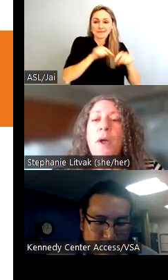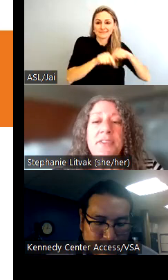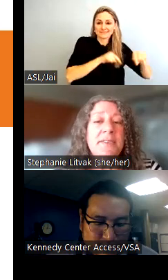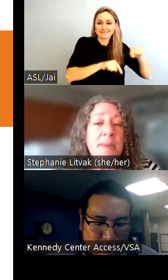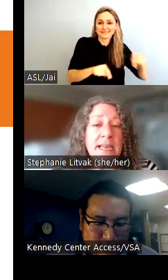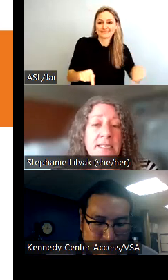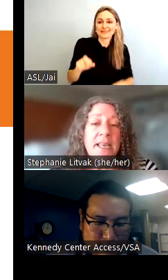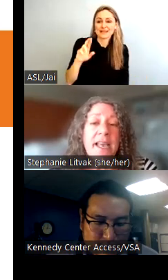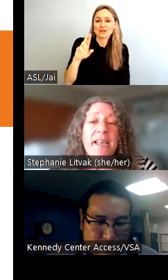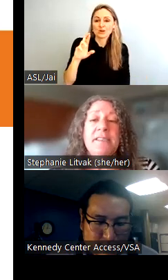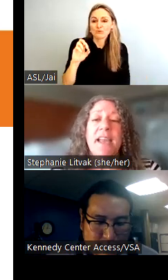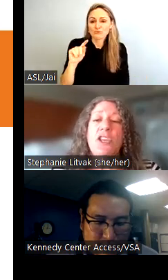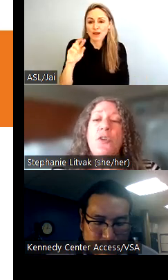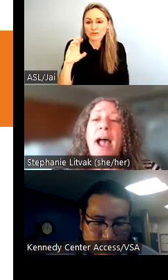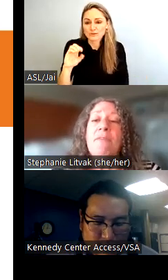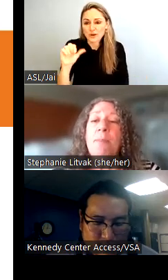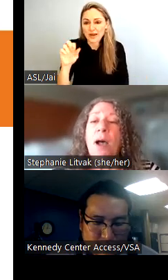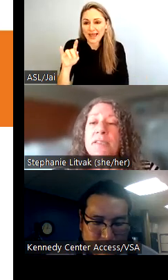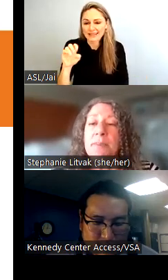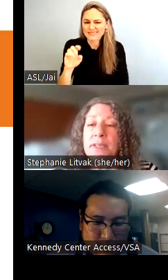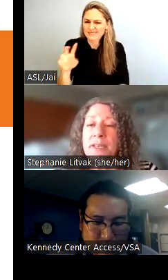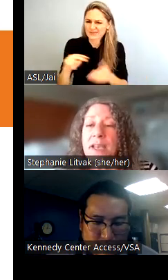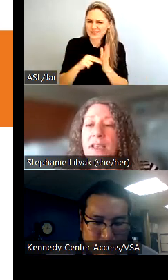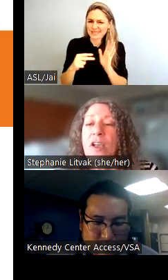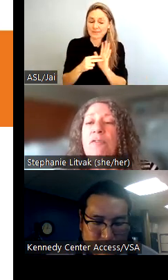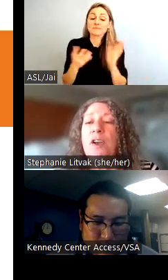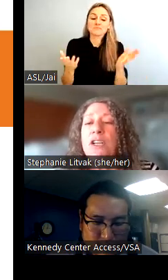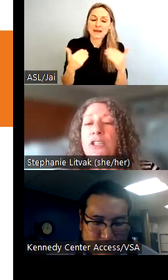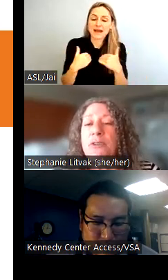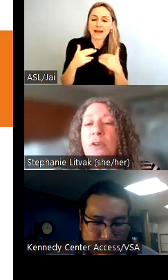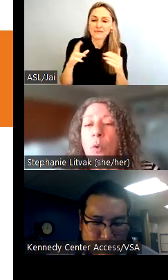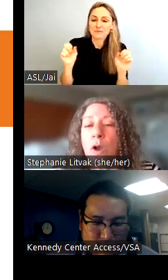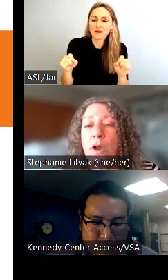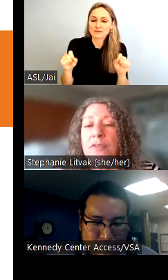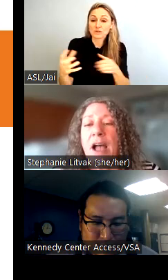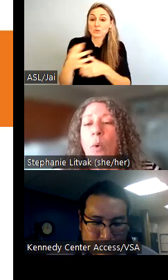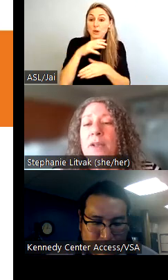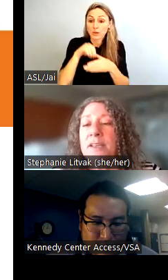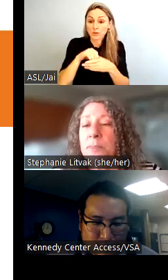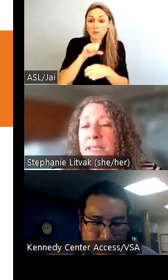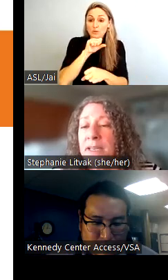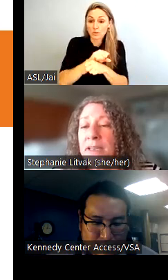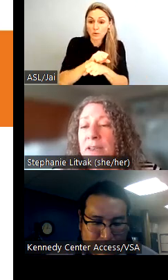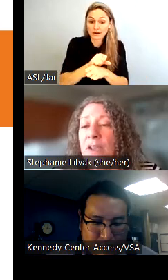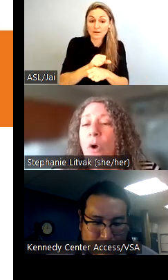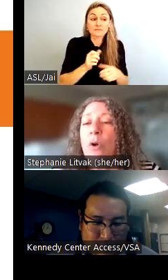What this means is that you have the possibility for including work that was completed or is